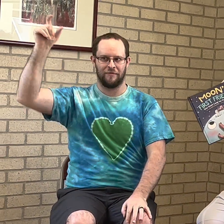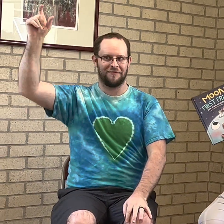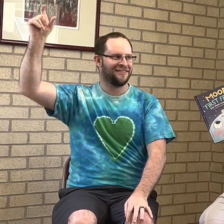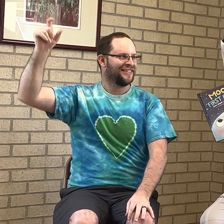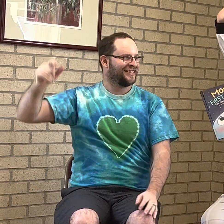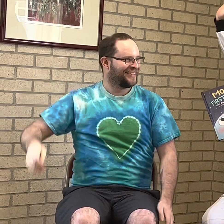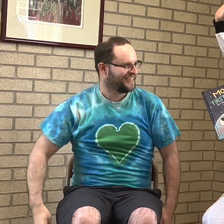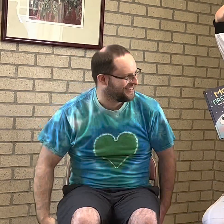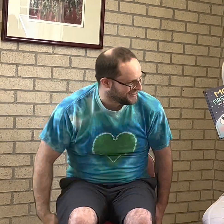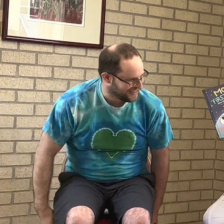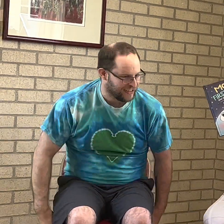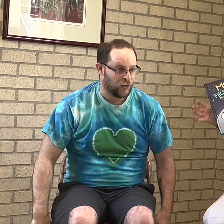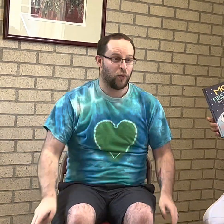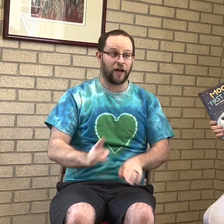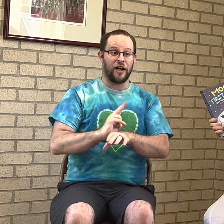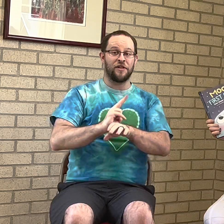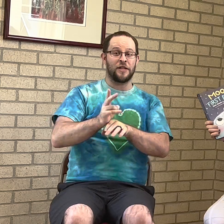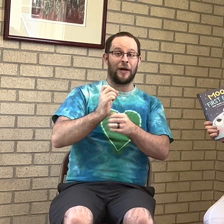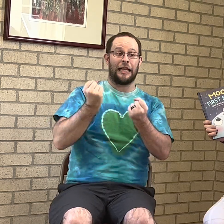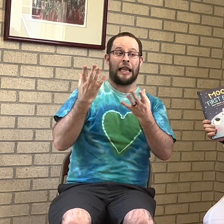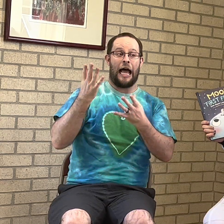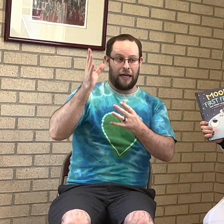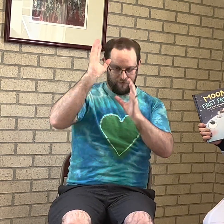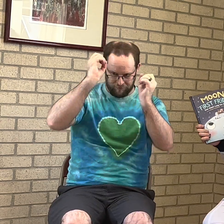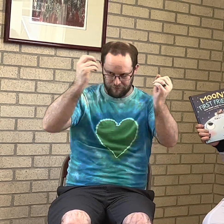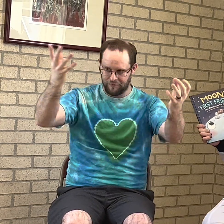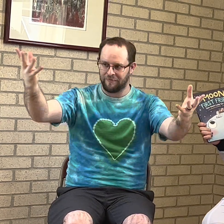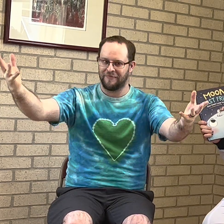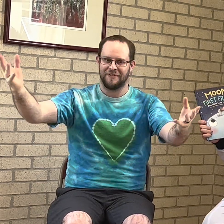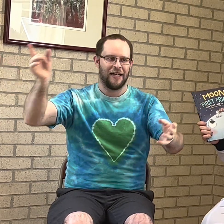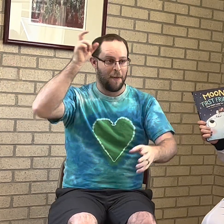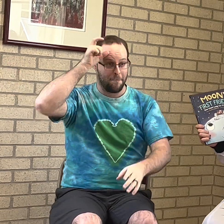Mr. Aaron: We're going to use this one a lot! Mr. Dixon: Yeah {Laughs}